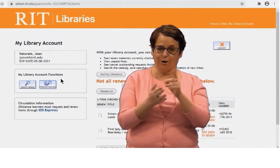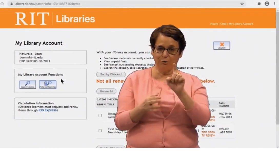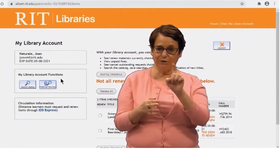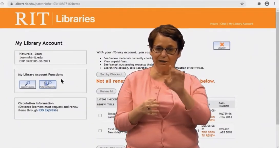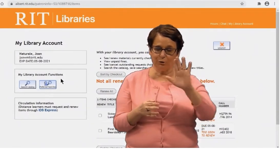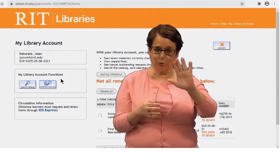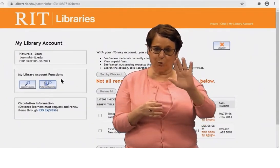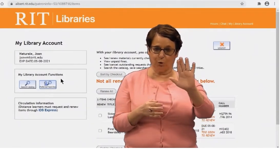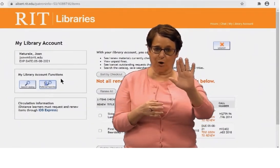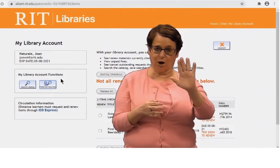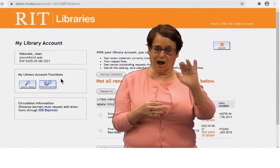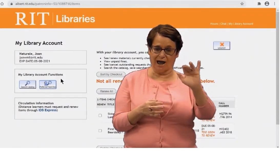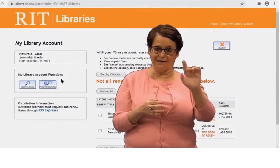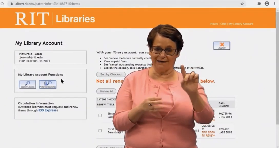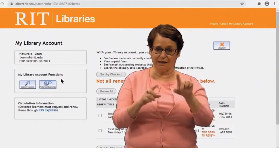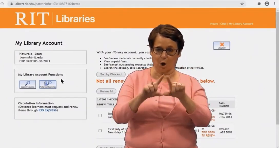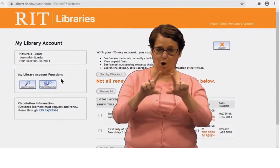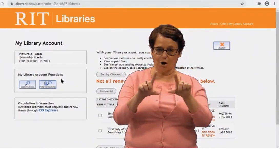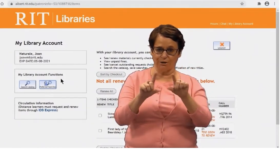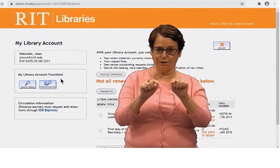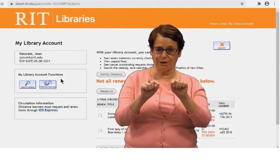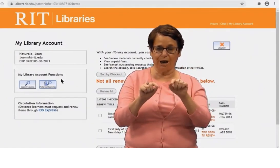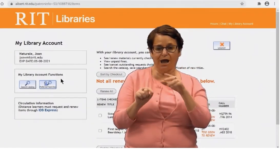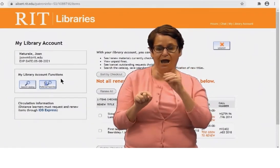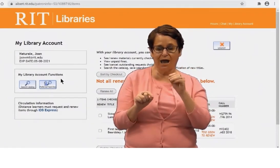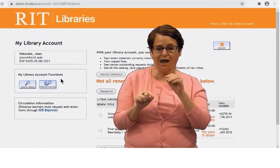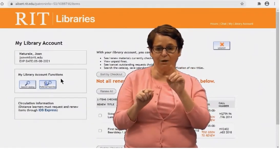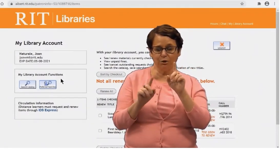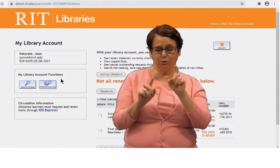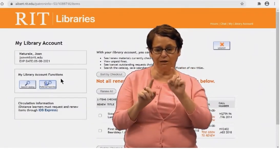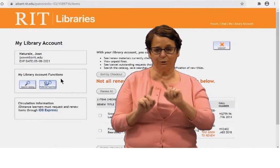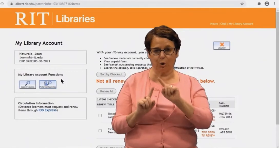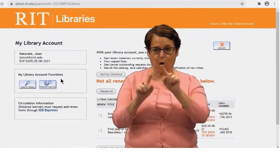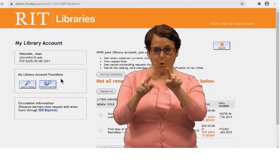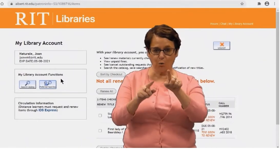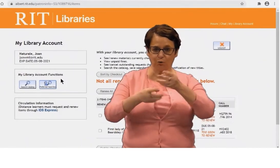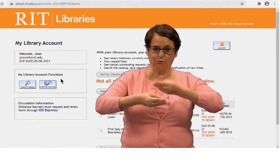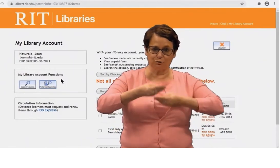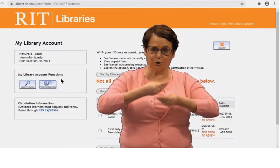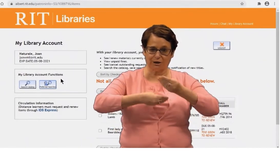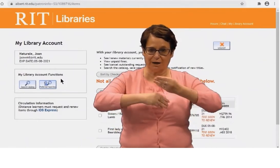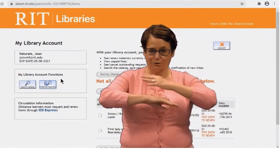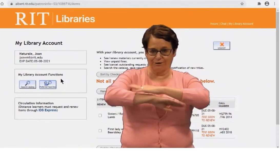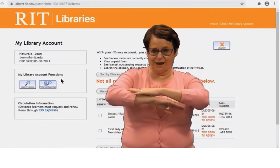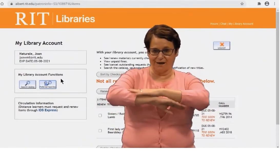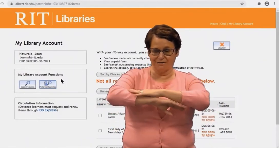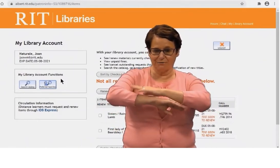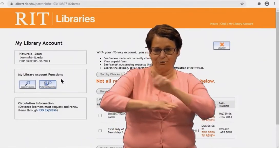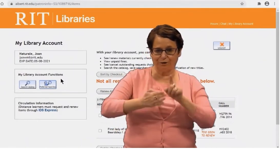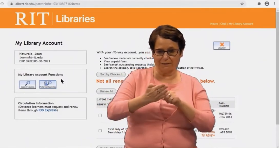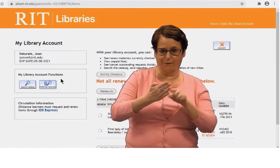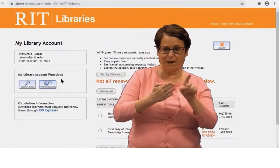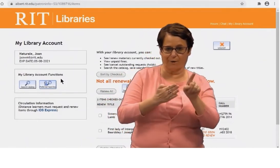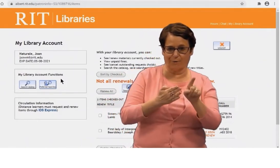When you're ready to check out a print book, you need your RIT ID card and you